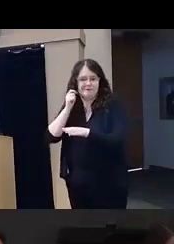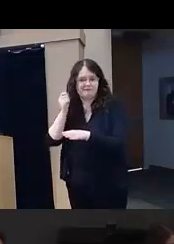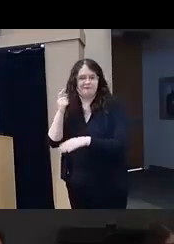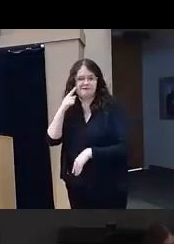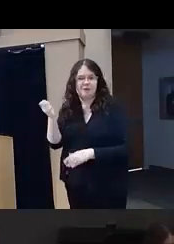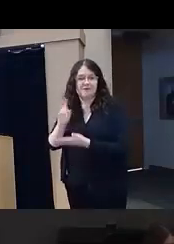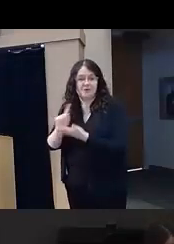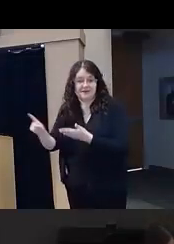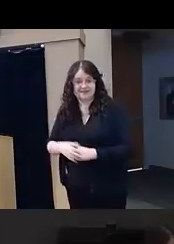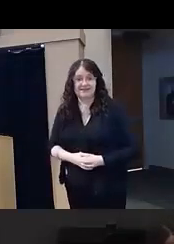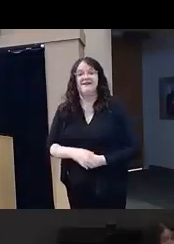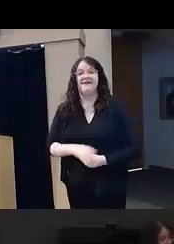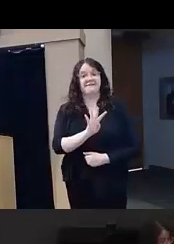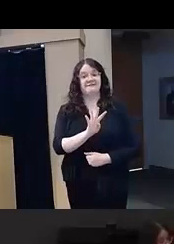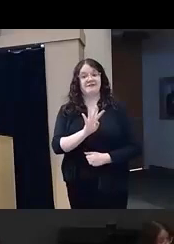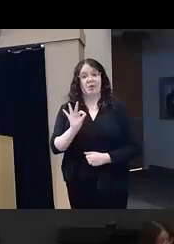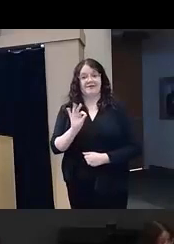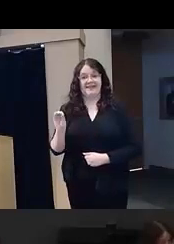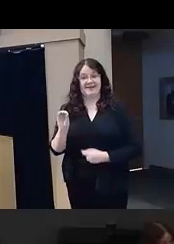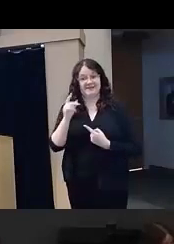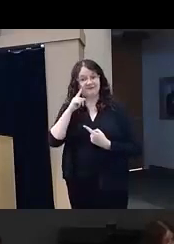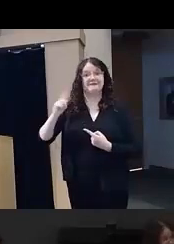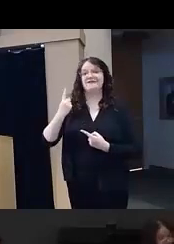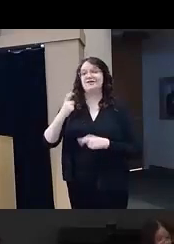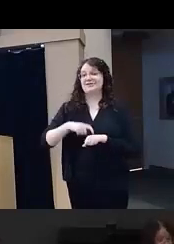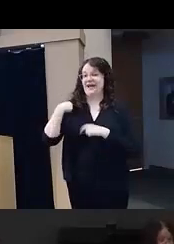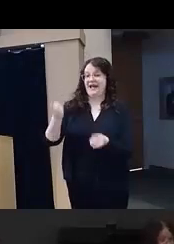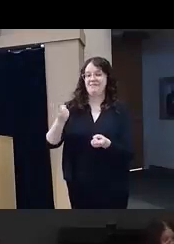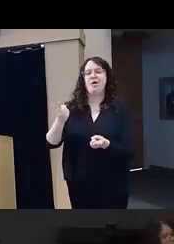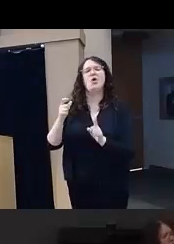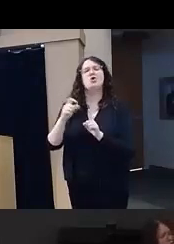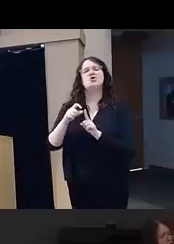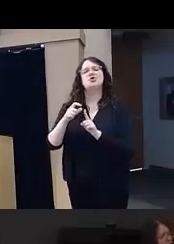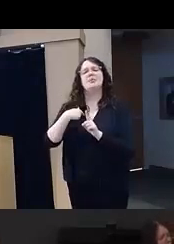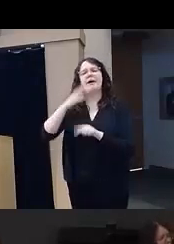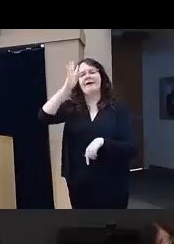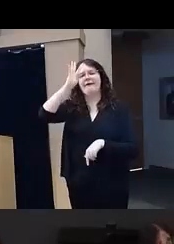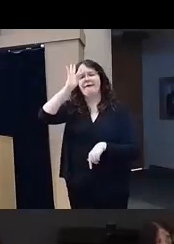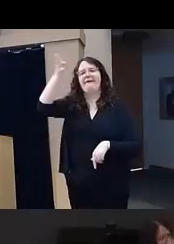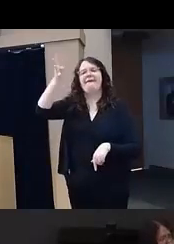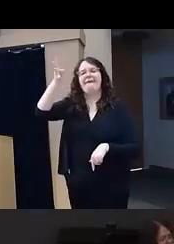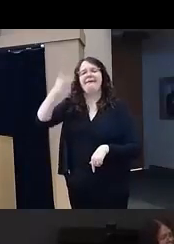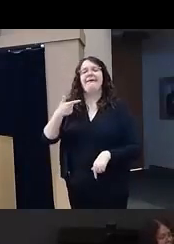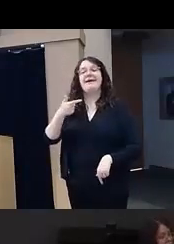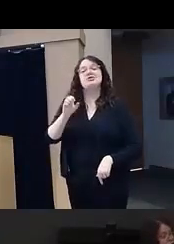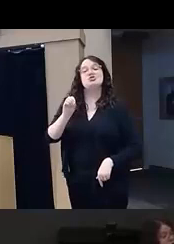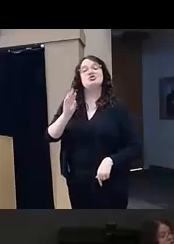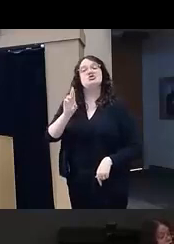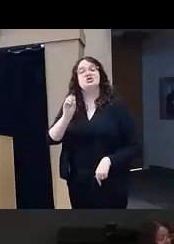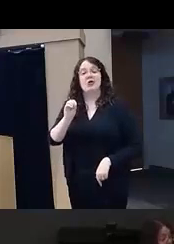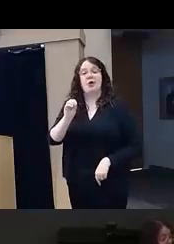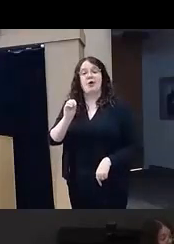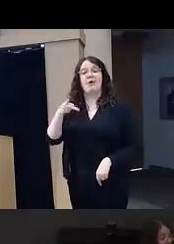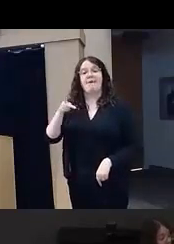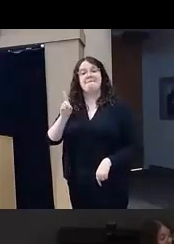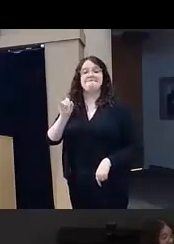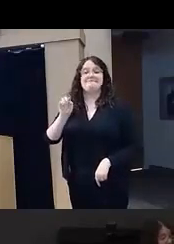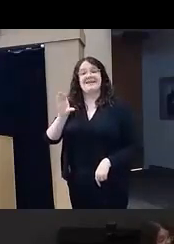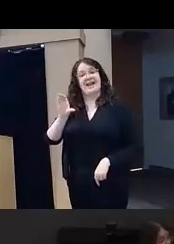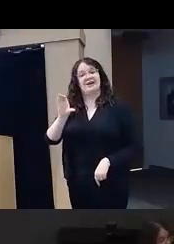in our career there's a term that I'm creating zero Society is pediatric unit there's a divider